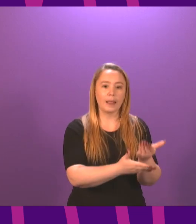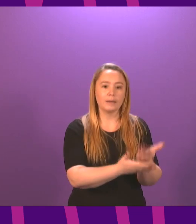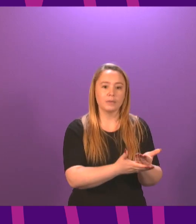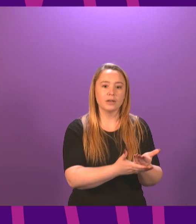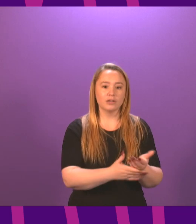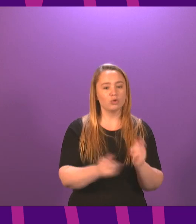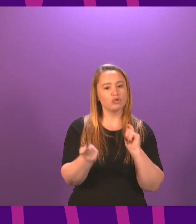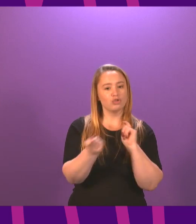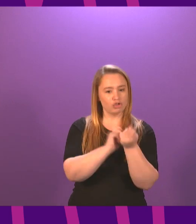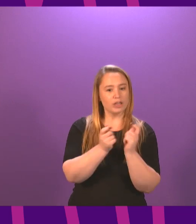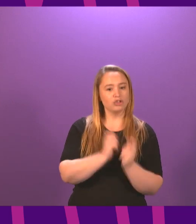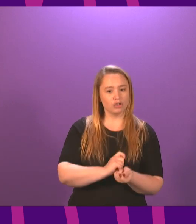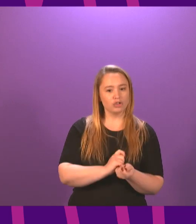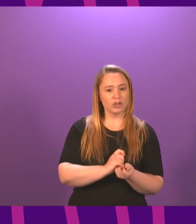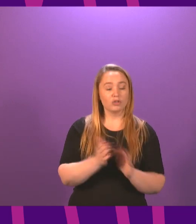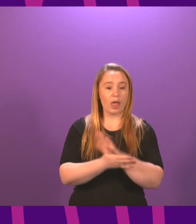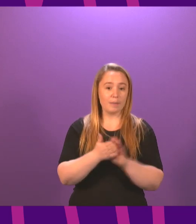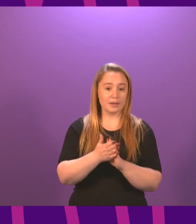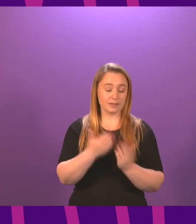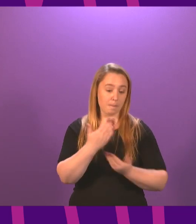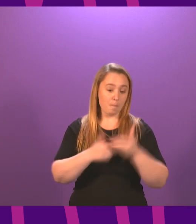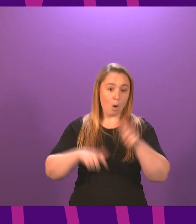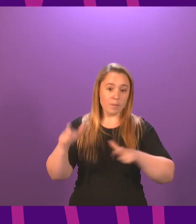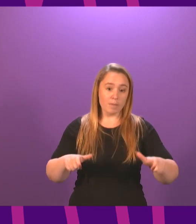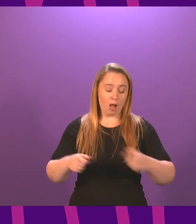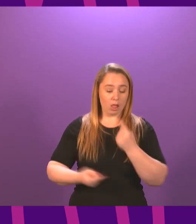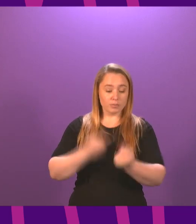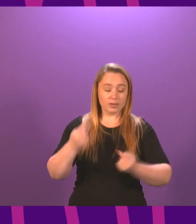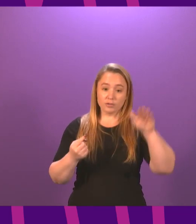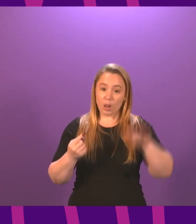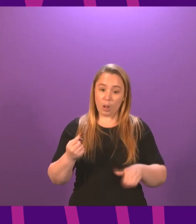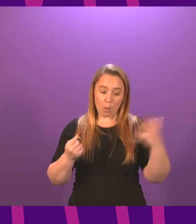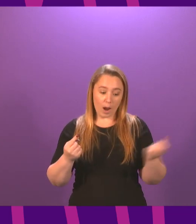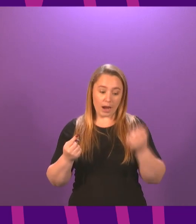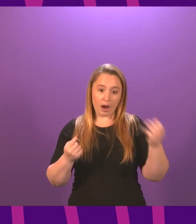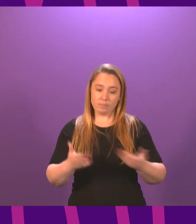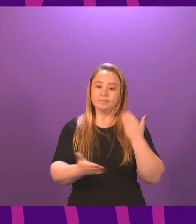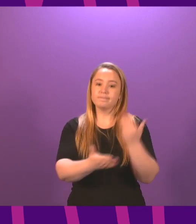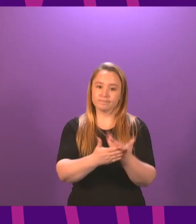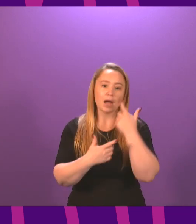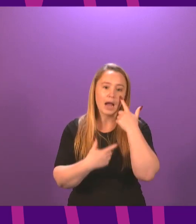likely to get it. That will extend the number of people on low incomes who will be eligible